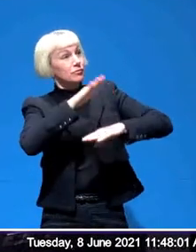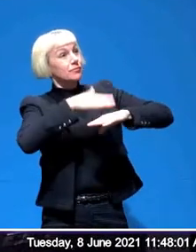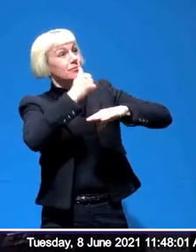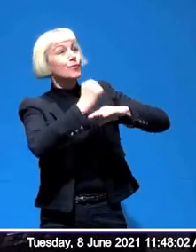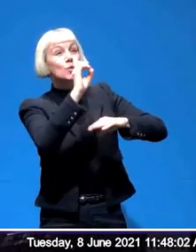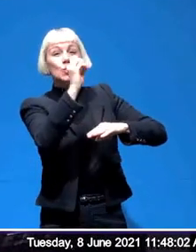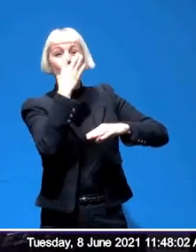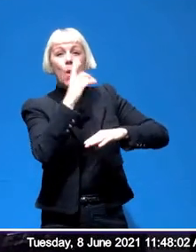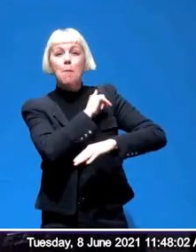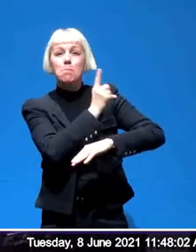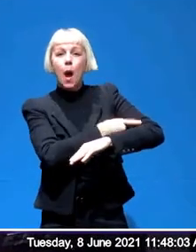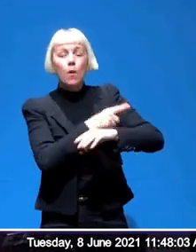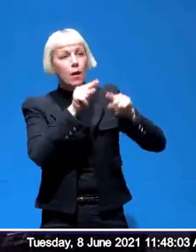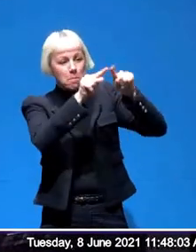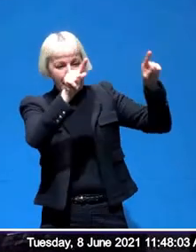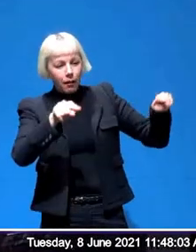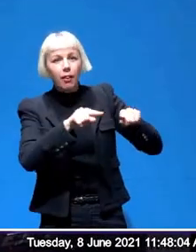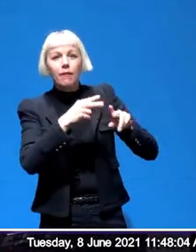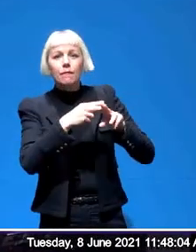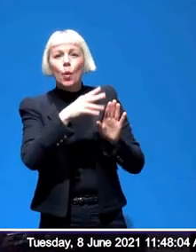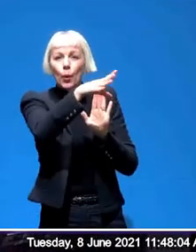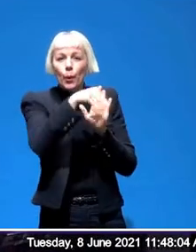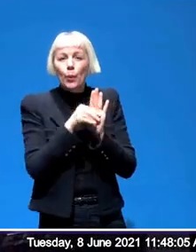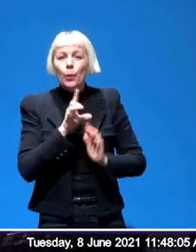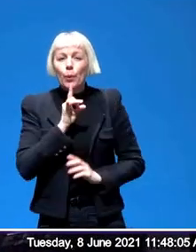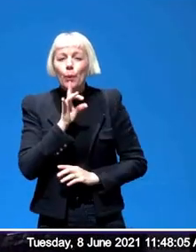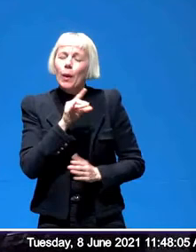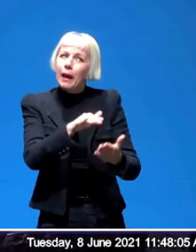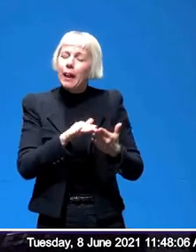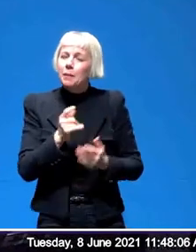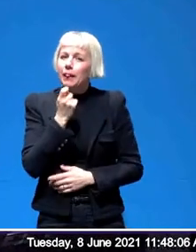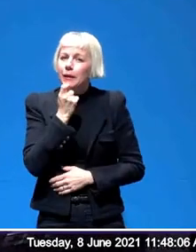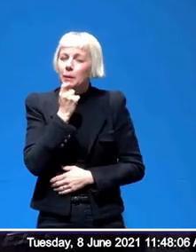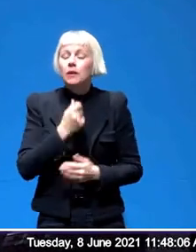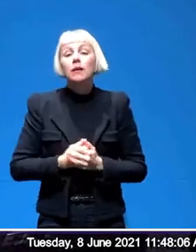Graham was initially driving over 1,000 kilometres a fortnight and 40 hours a